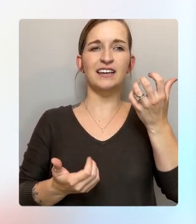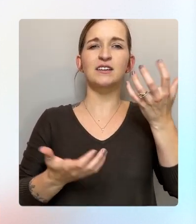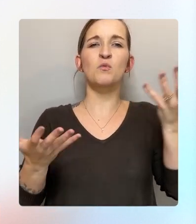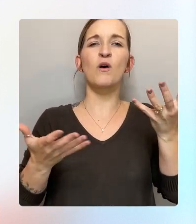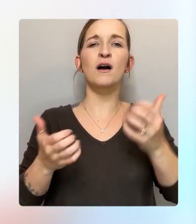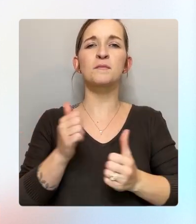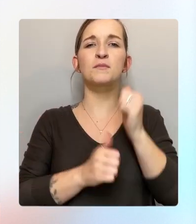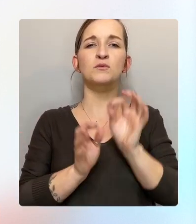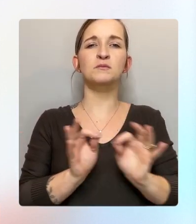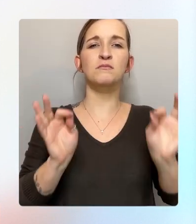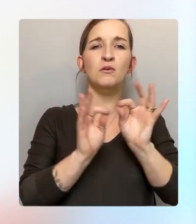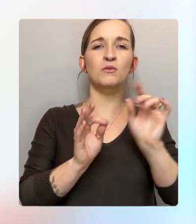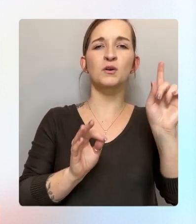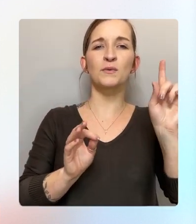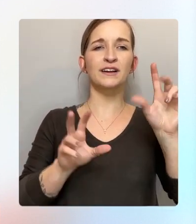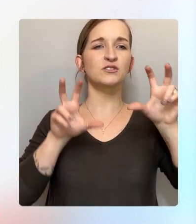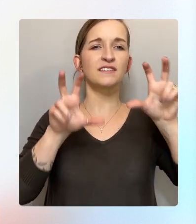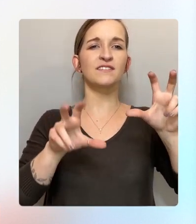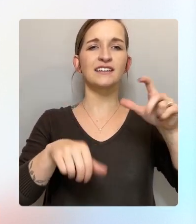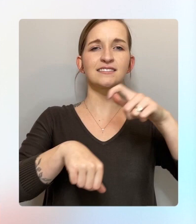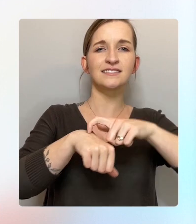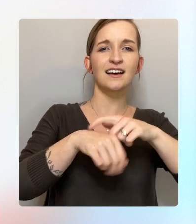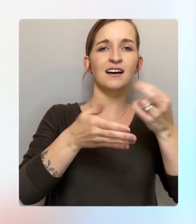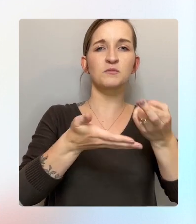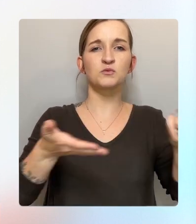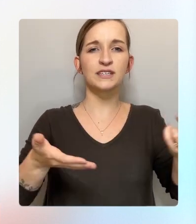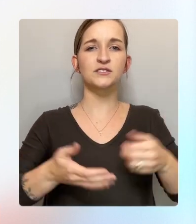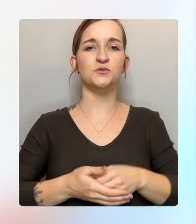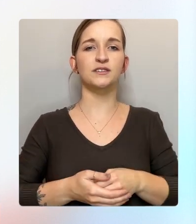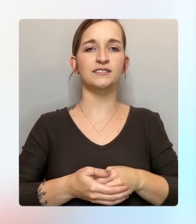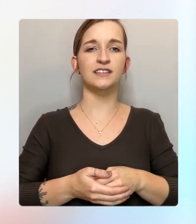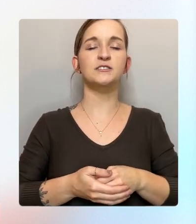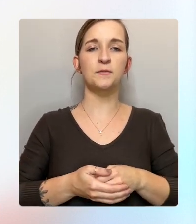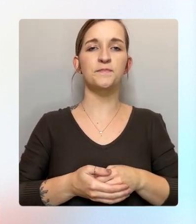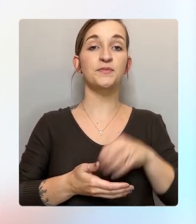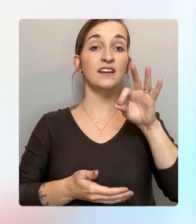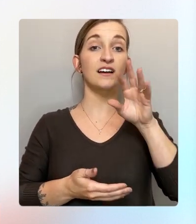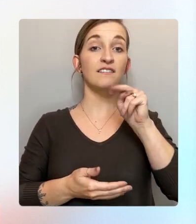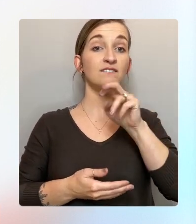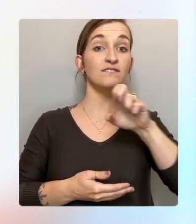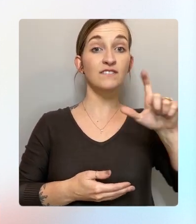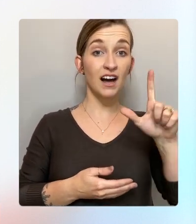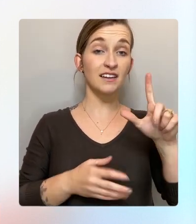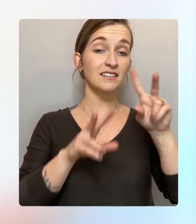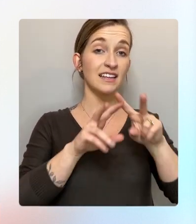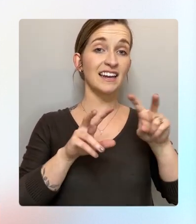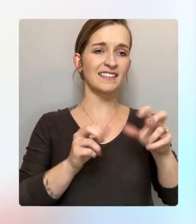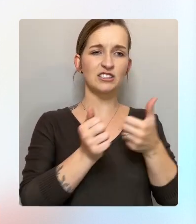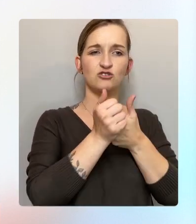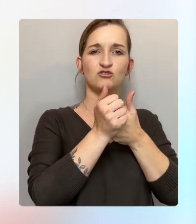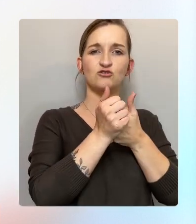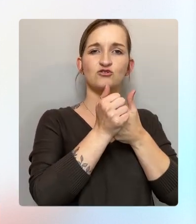to track the health of our store assets and product description, as well as leveraging data like reach to unique clicks